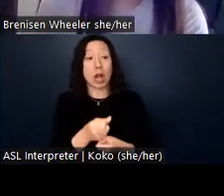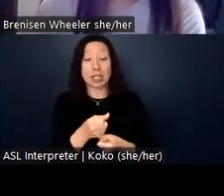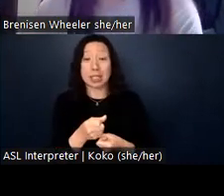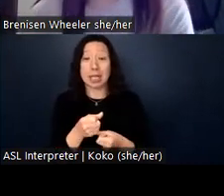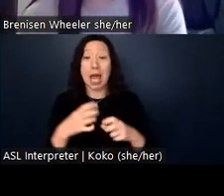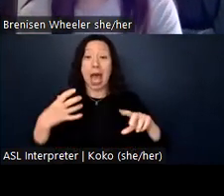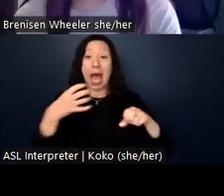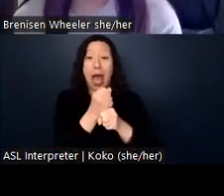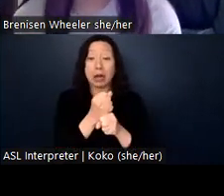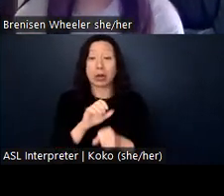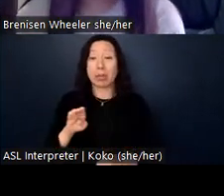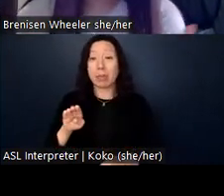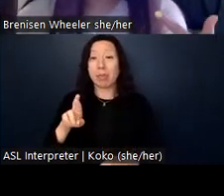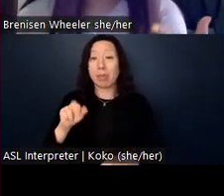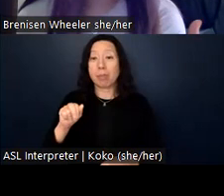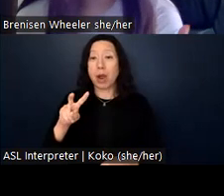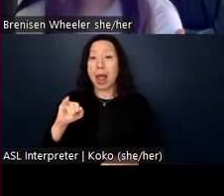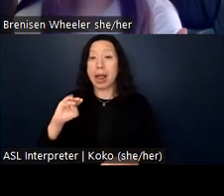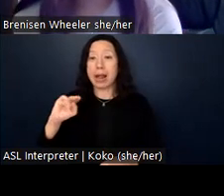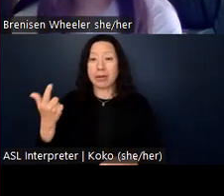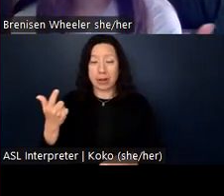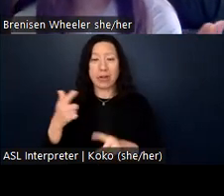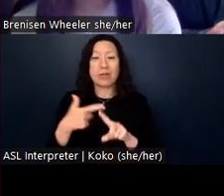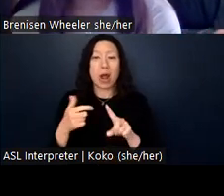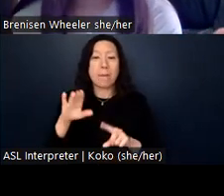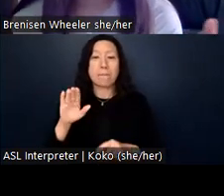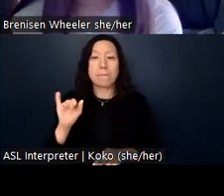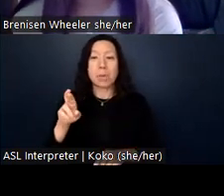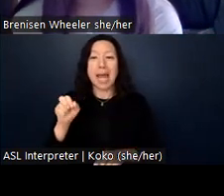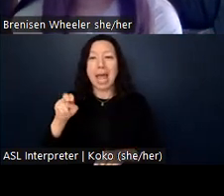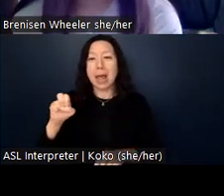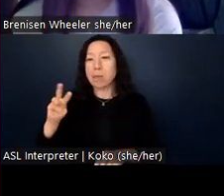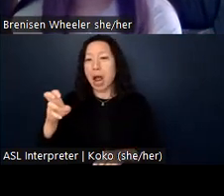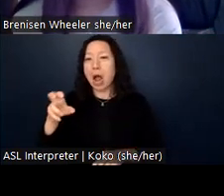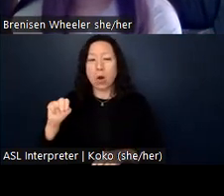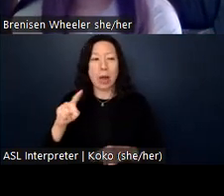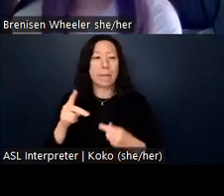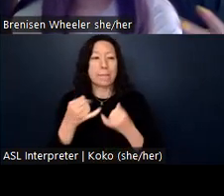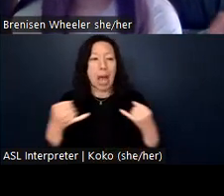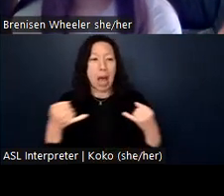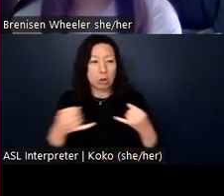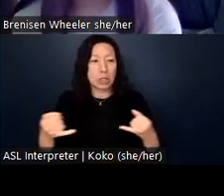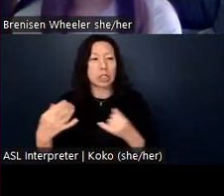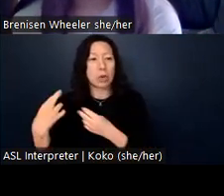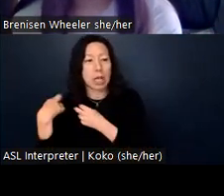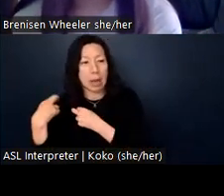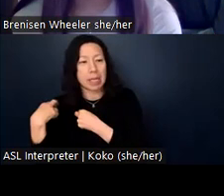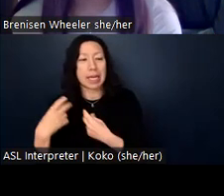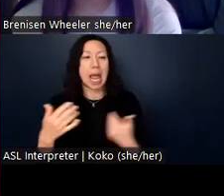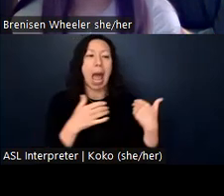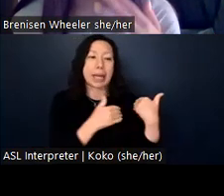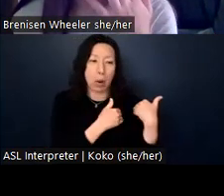that's from Brennan Brown stands for balancing the liability accountability , Okay.